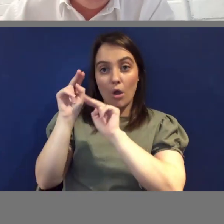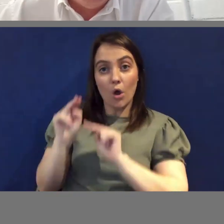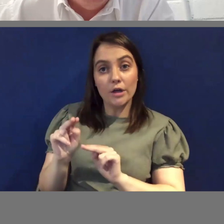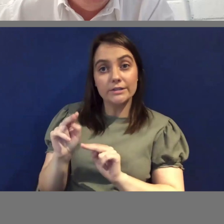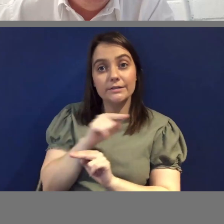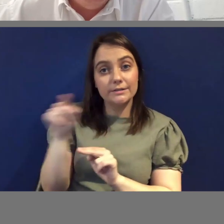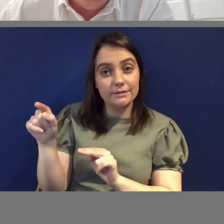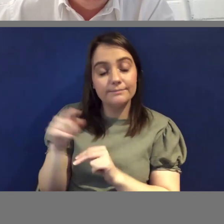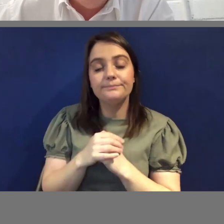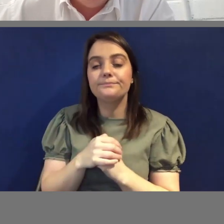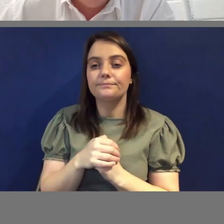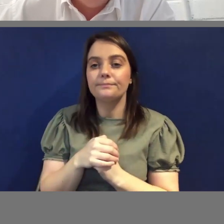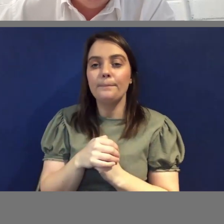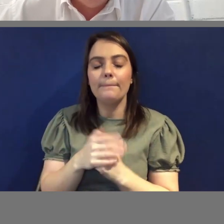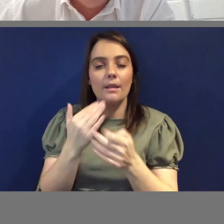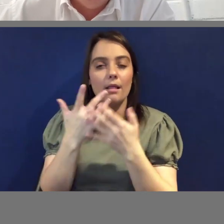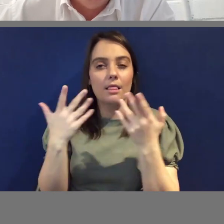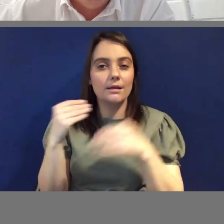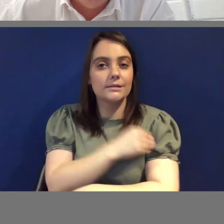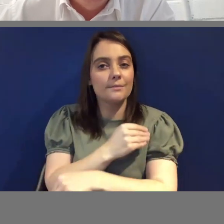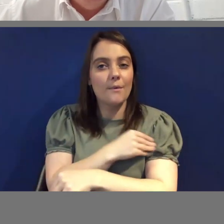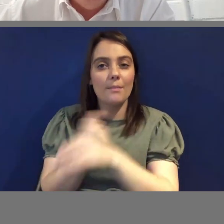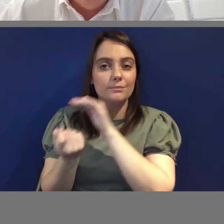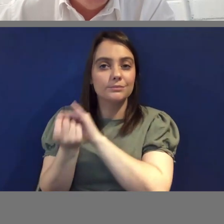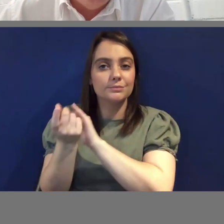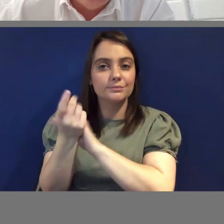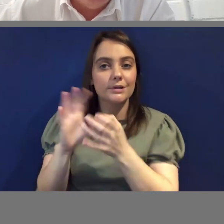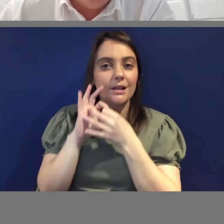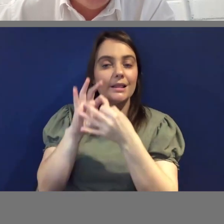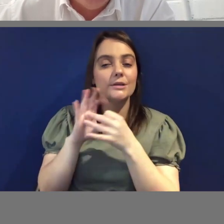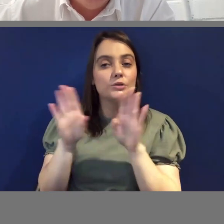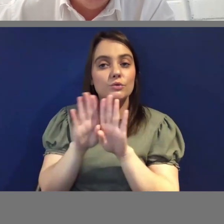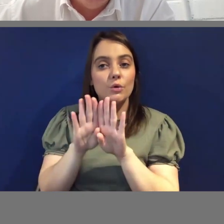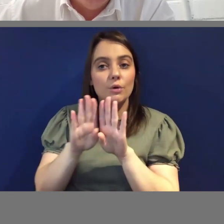see there there's a number of issues in relation to doors you know opening out onto corridors